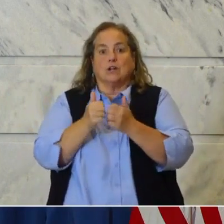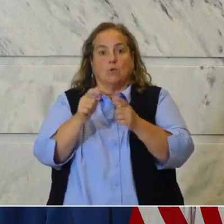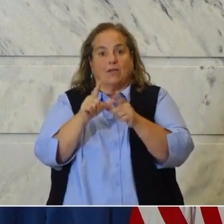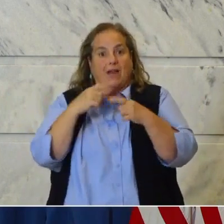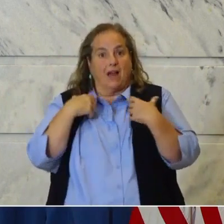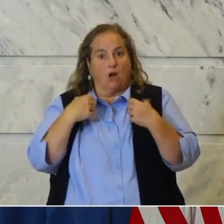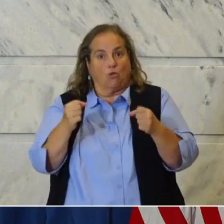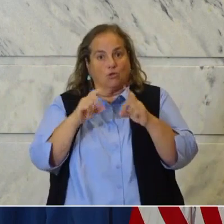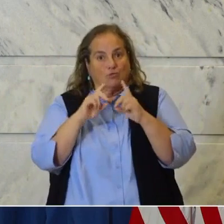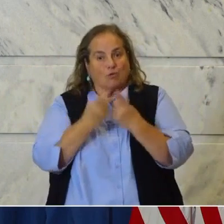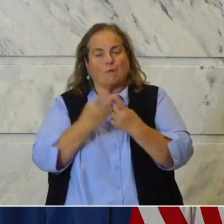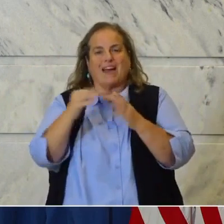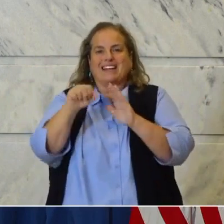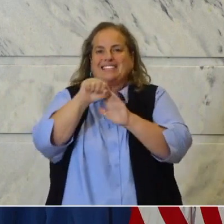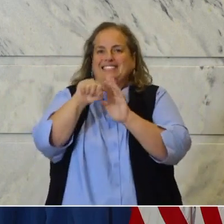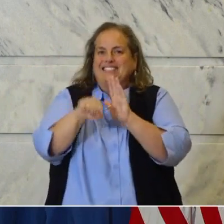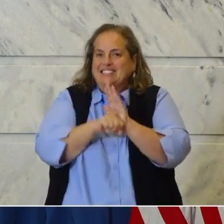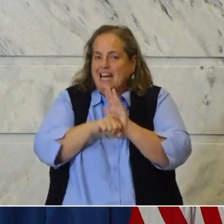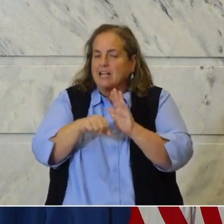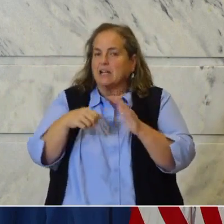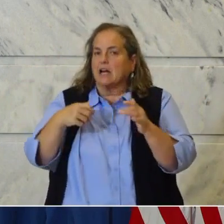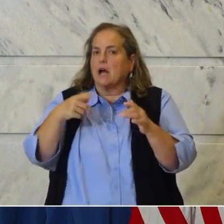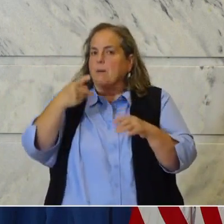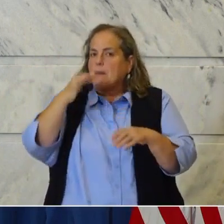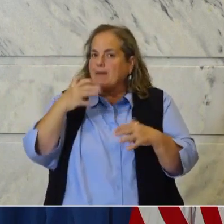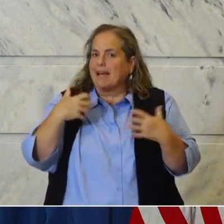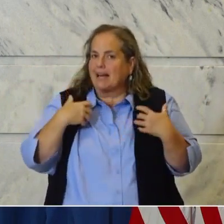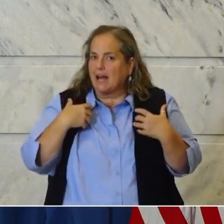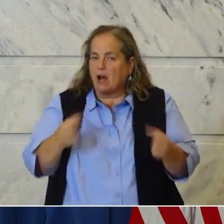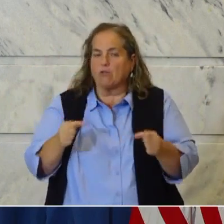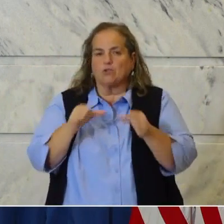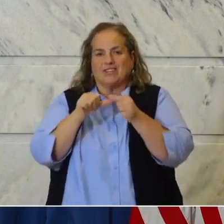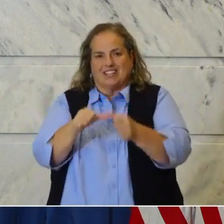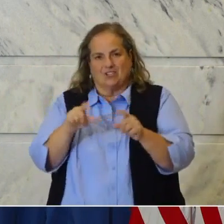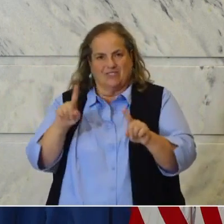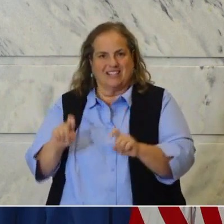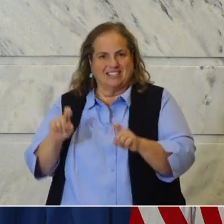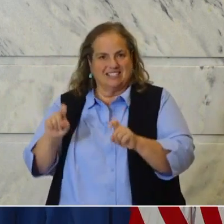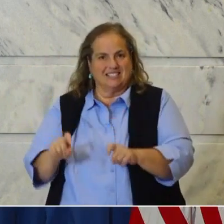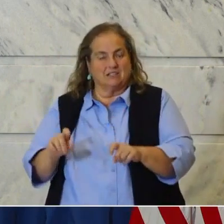State Department for public health and continue testing entire facility will